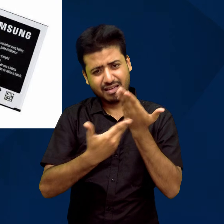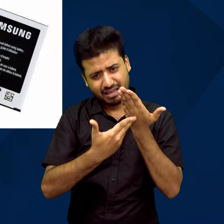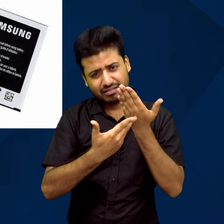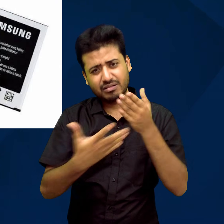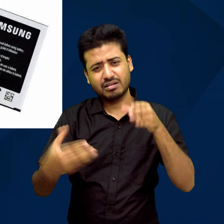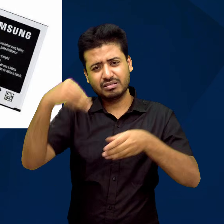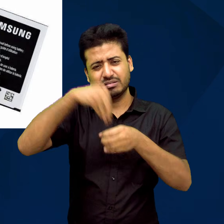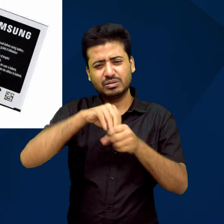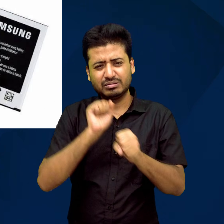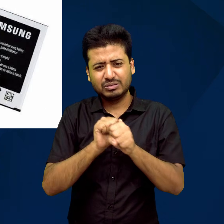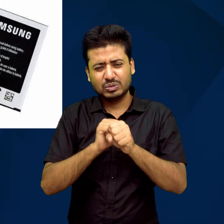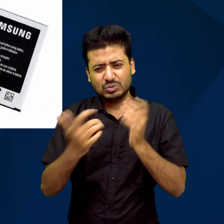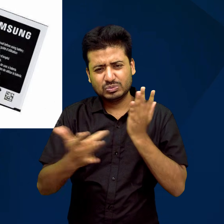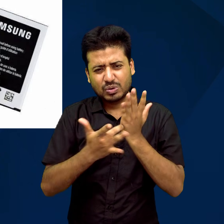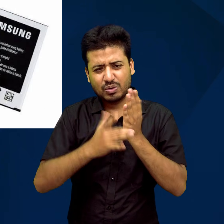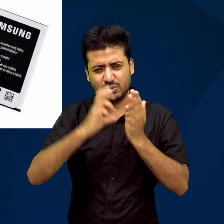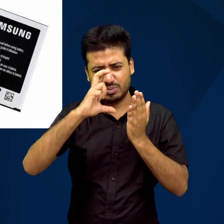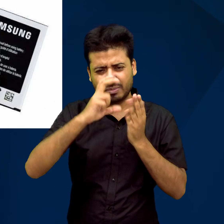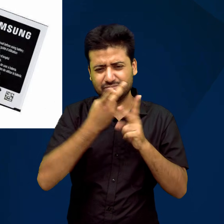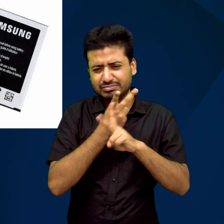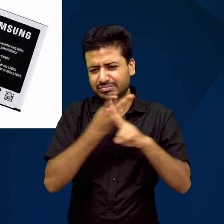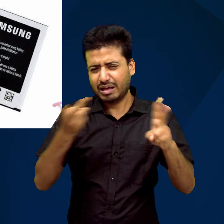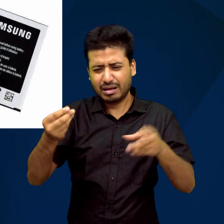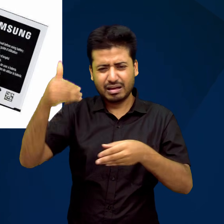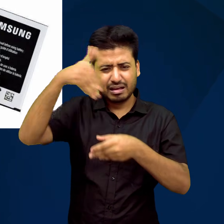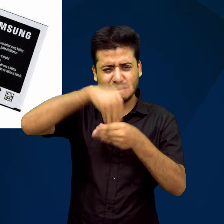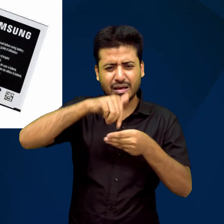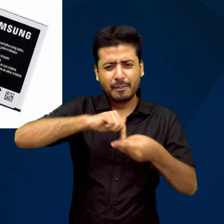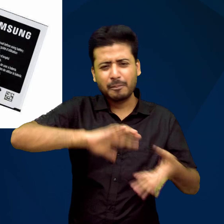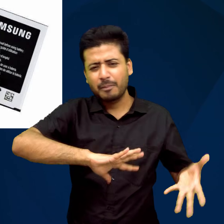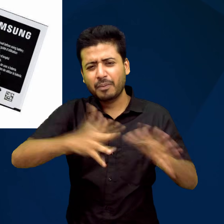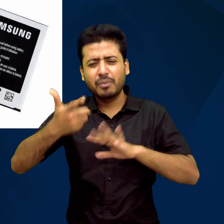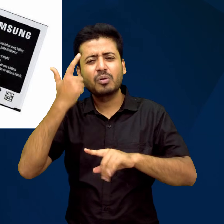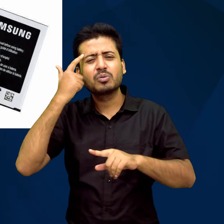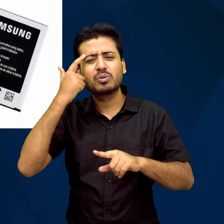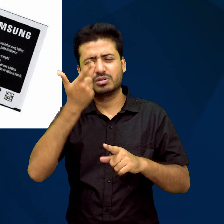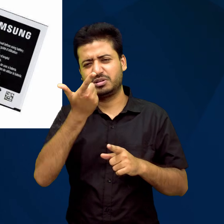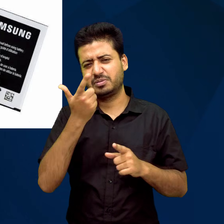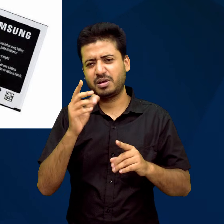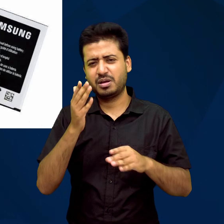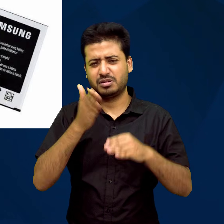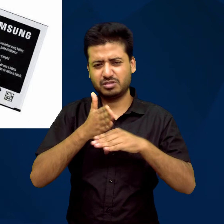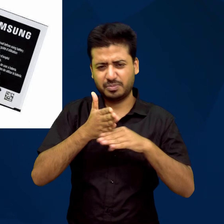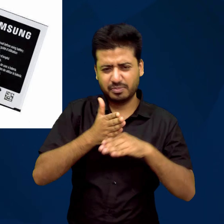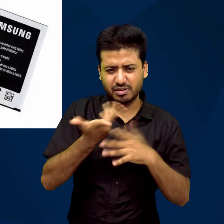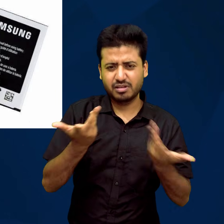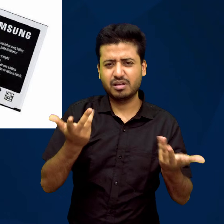followed by the massive industrial process of turning raw coal into grid electricity. Part one,